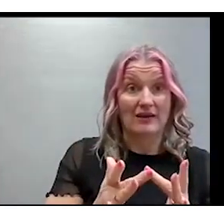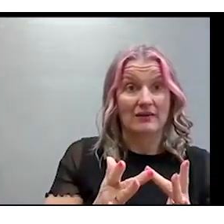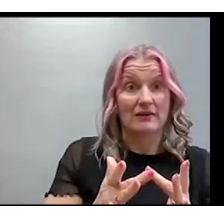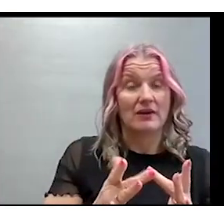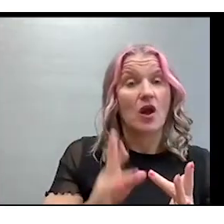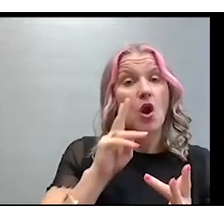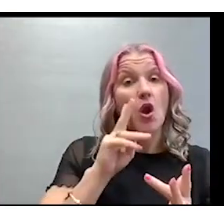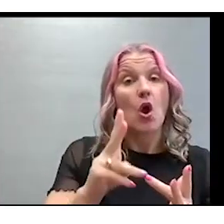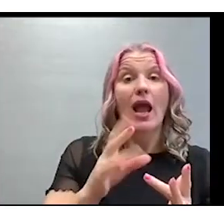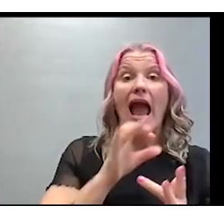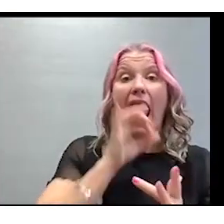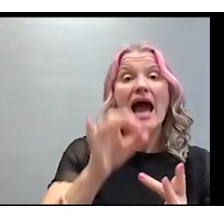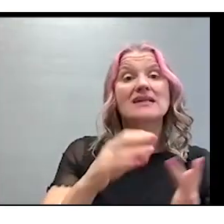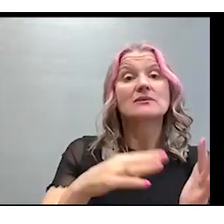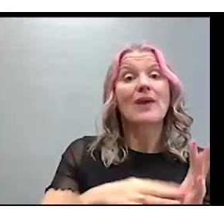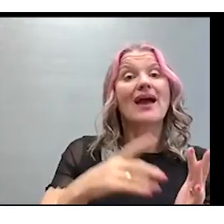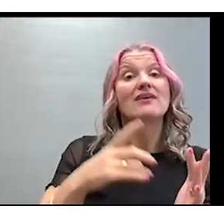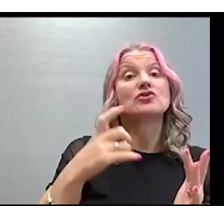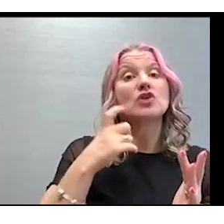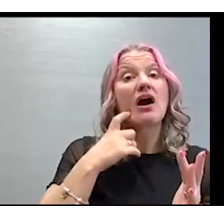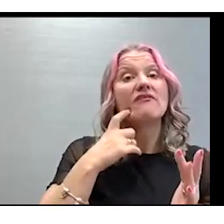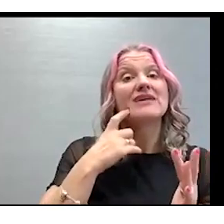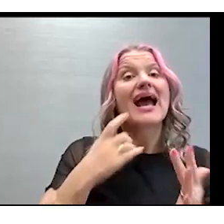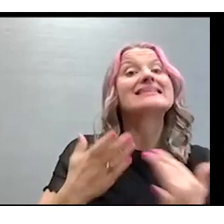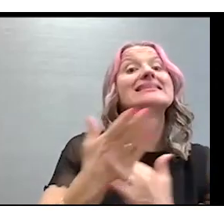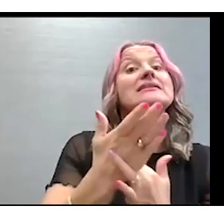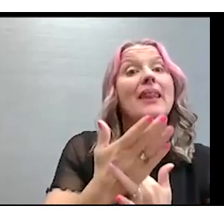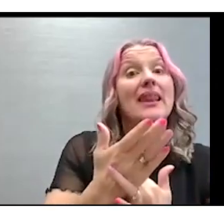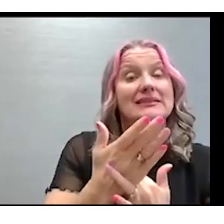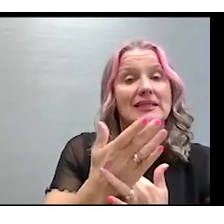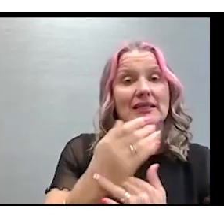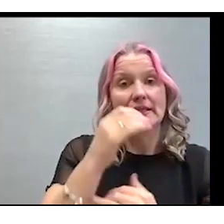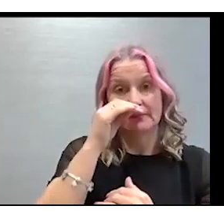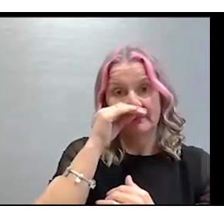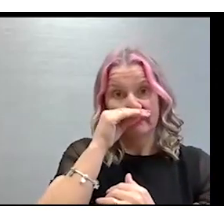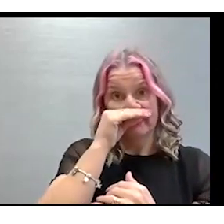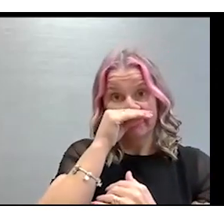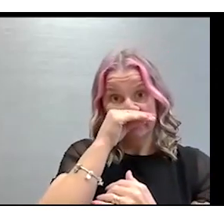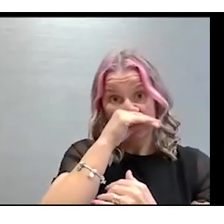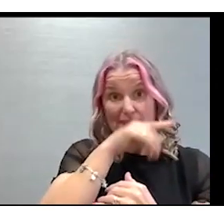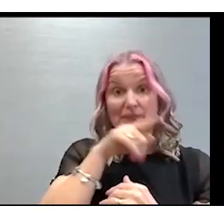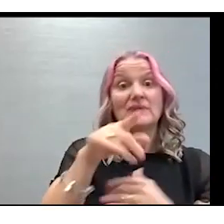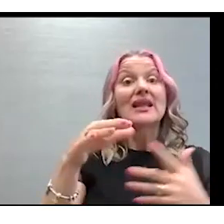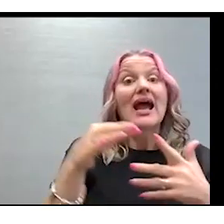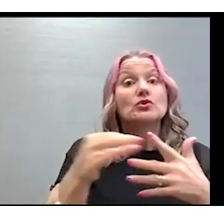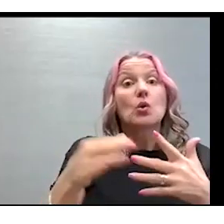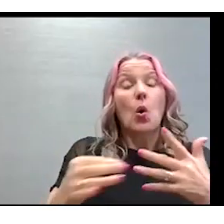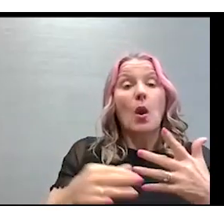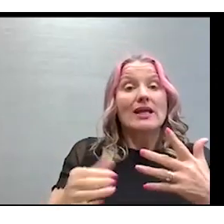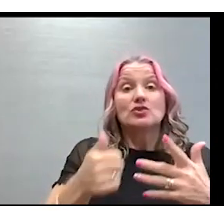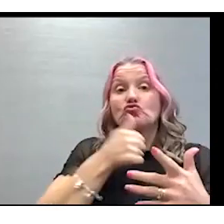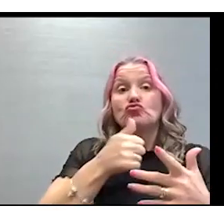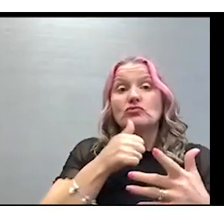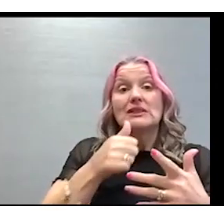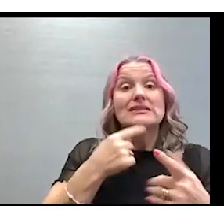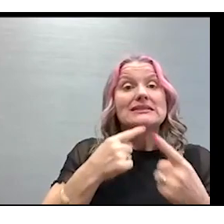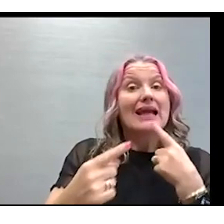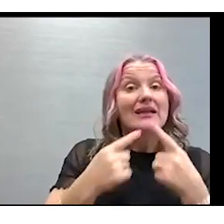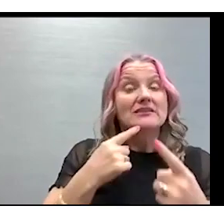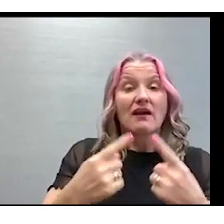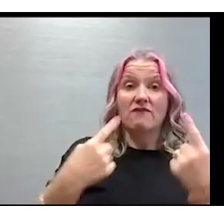look for Ask Microsoft Accessibility, that tool is just pulling data from our public